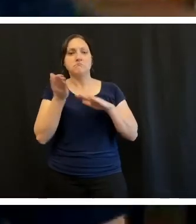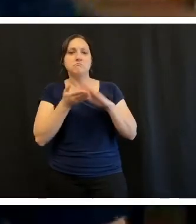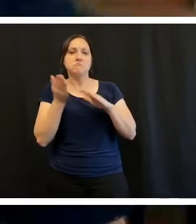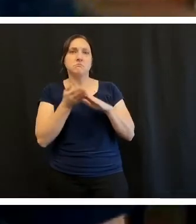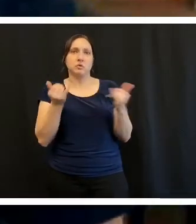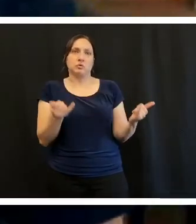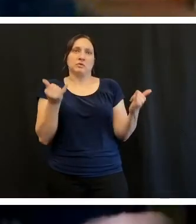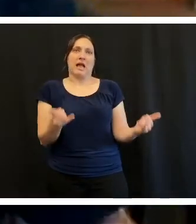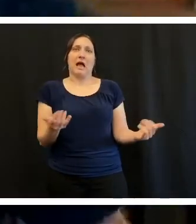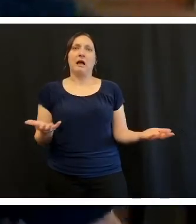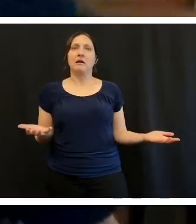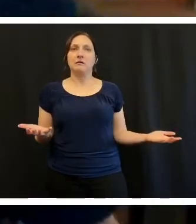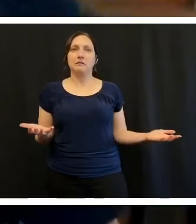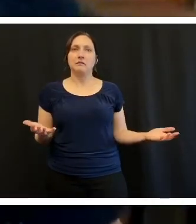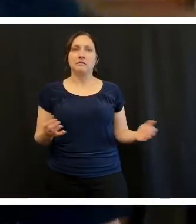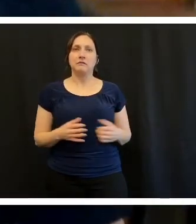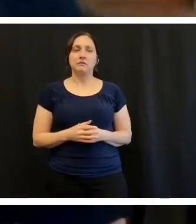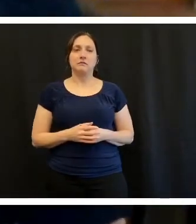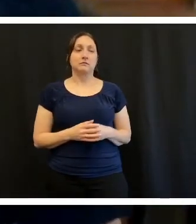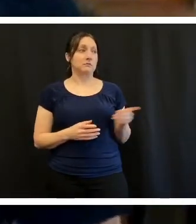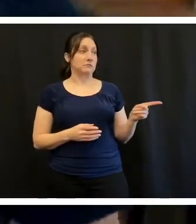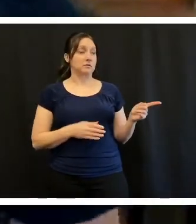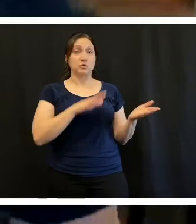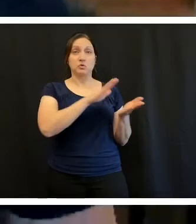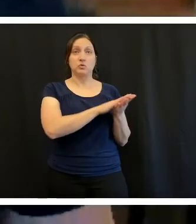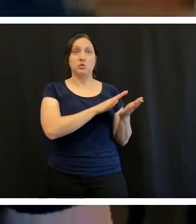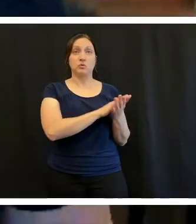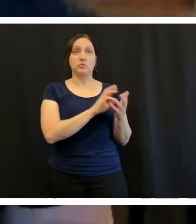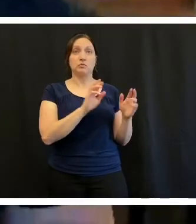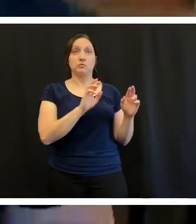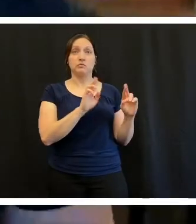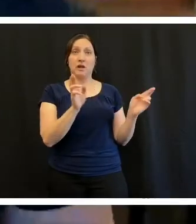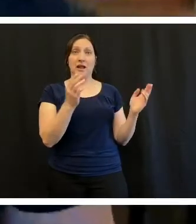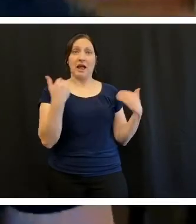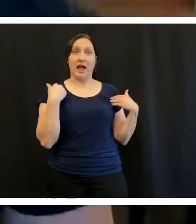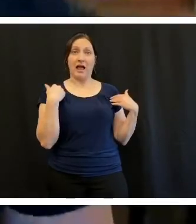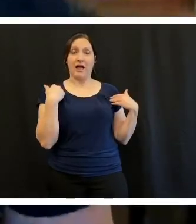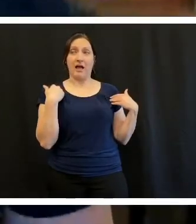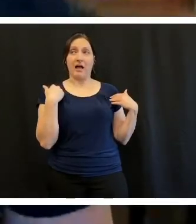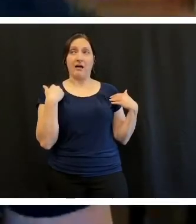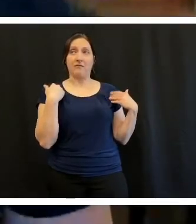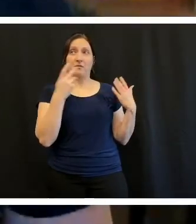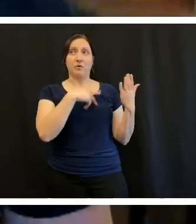And so for the schools that have a one-to-one program, they're by far the most advantaged students